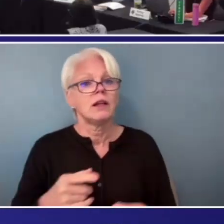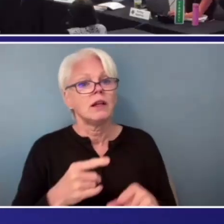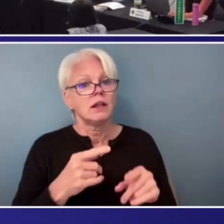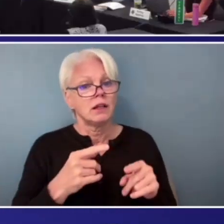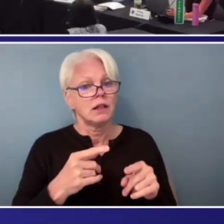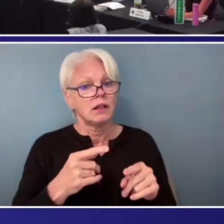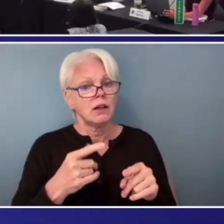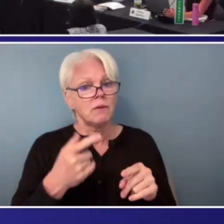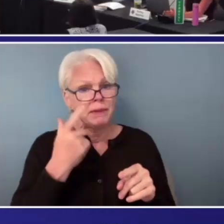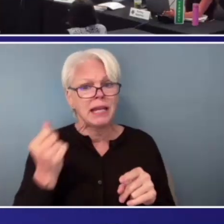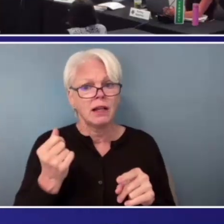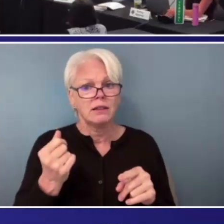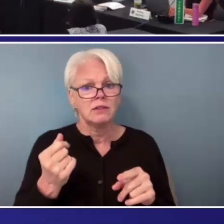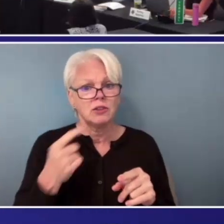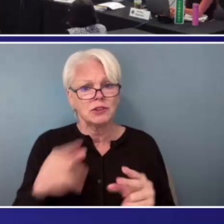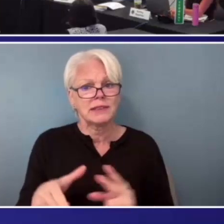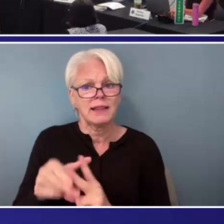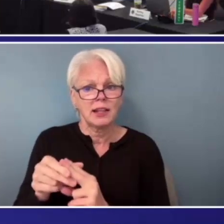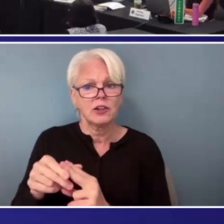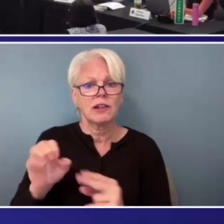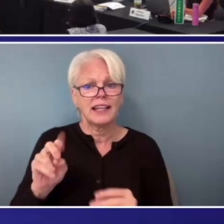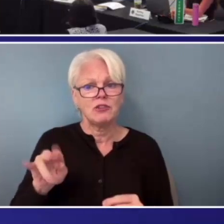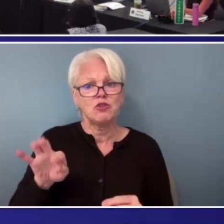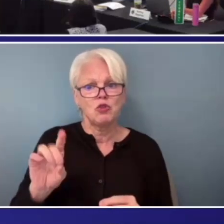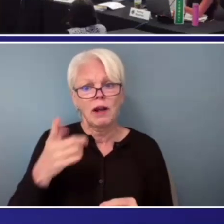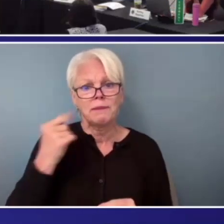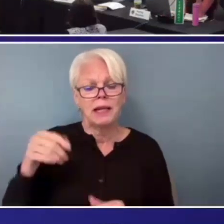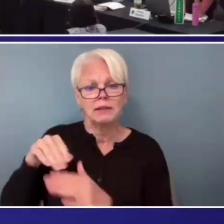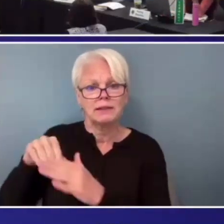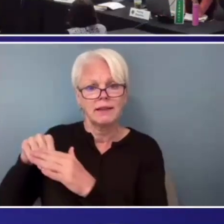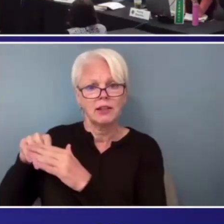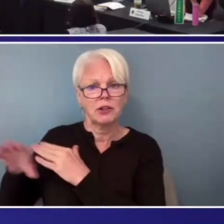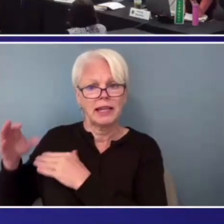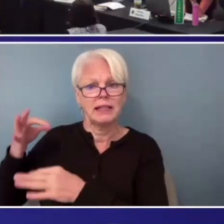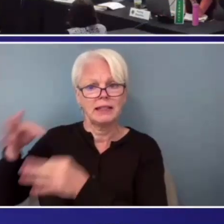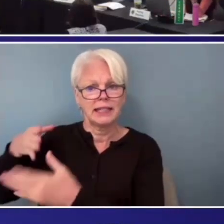wrapped up in litigation, not because they were -- those particular provisions were challenged, just because the SAVE plan itself was.